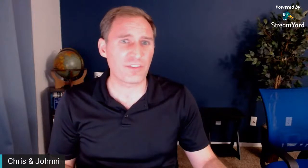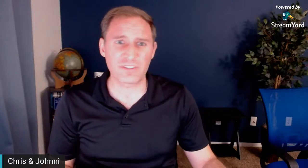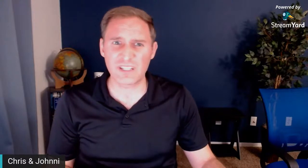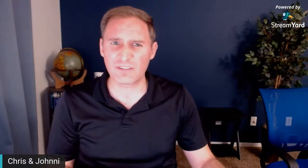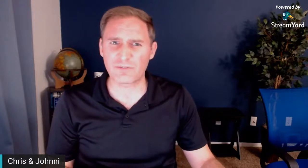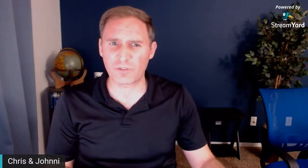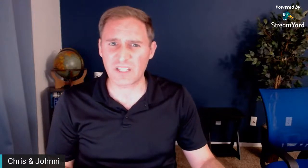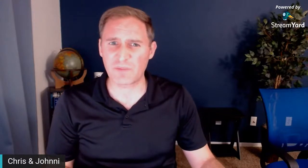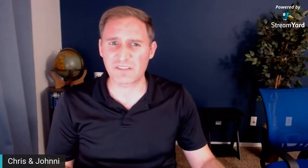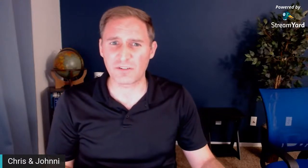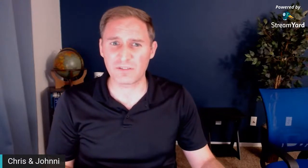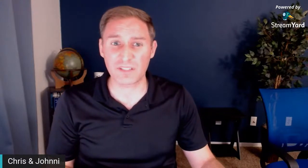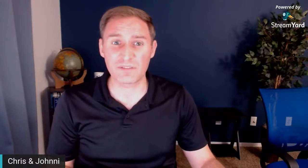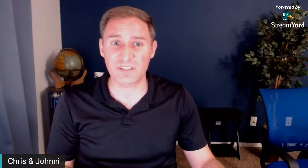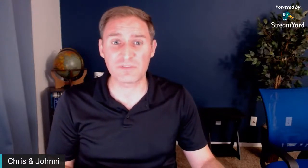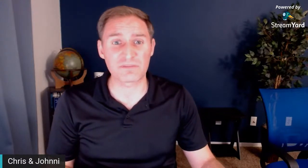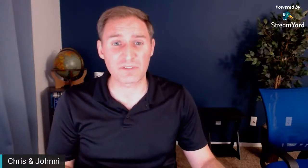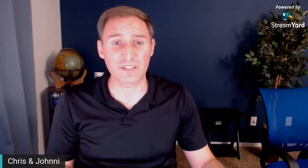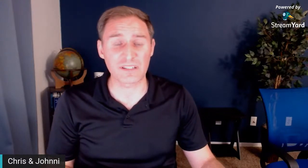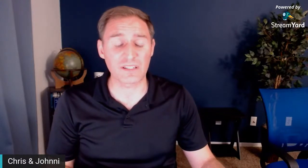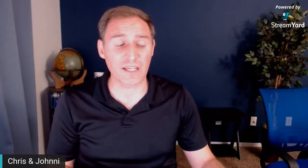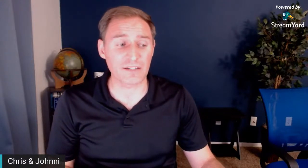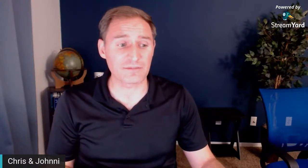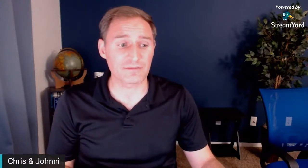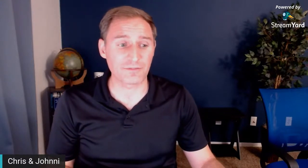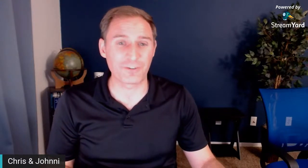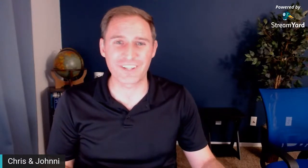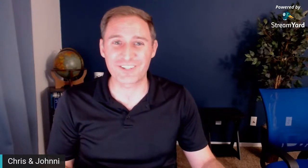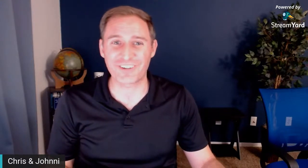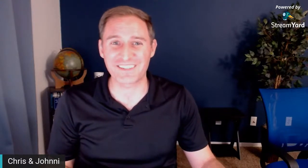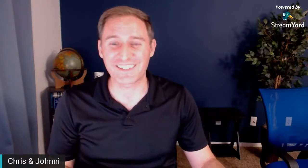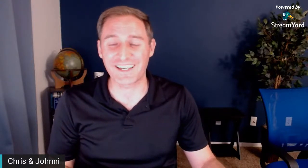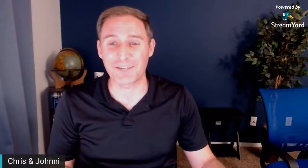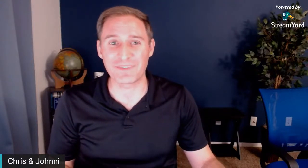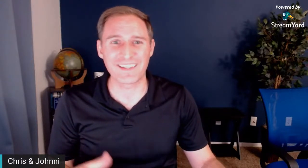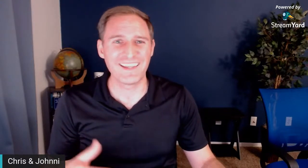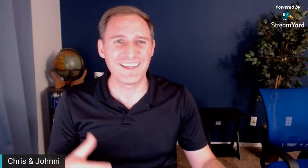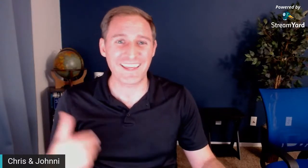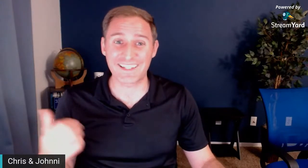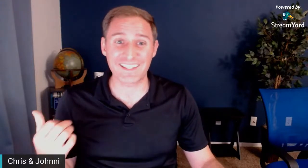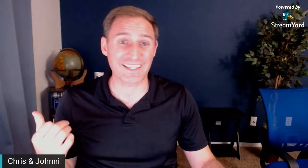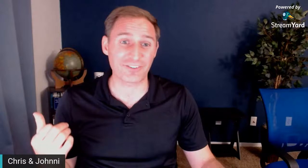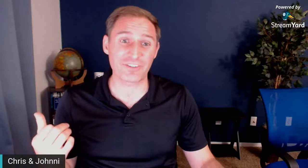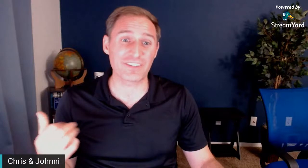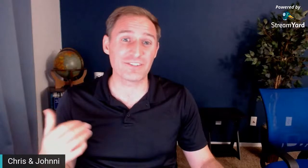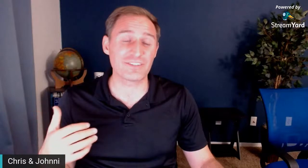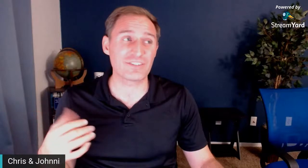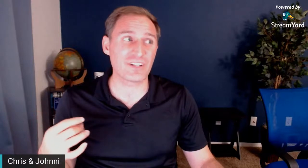13 or 14 months old it was really uh really crazy um and again like early hood